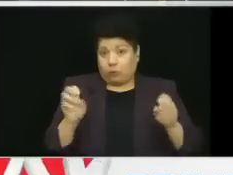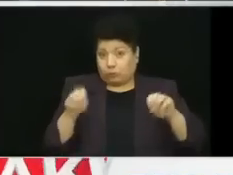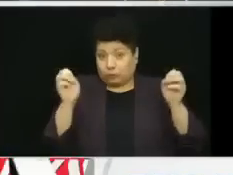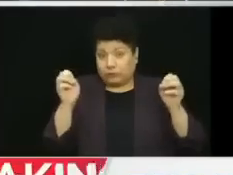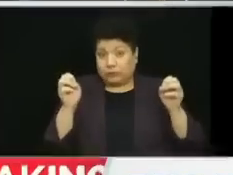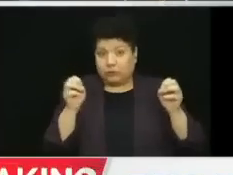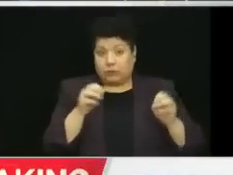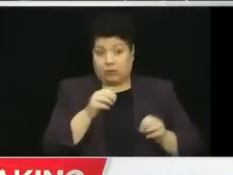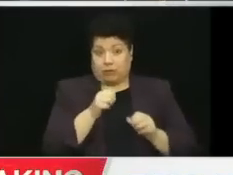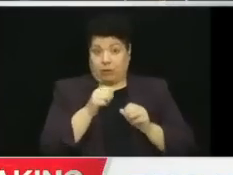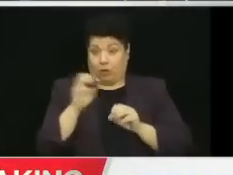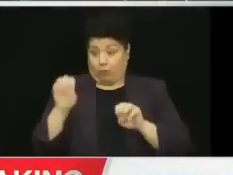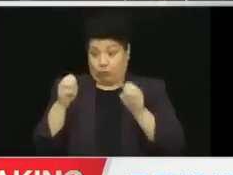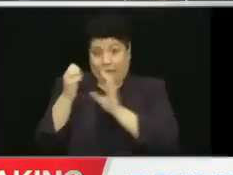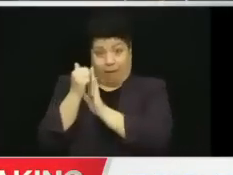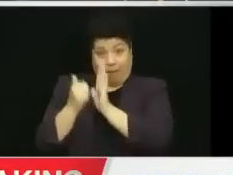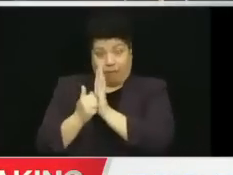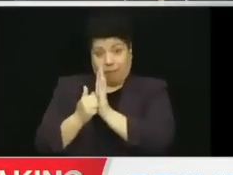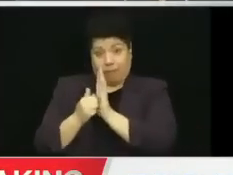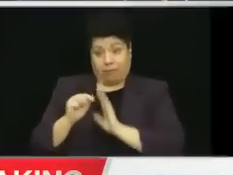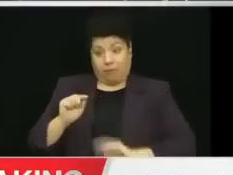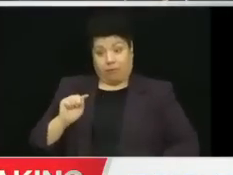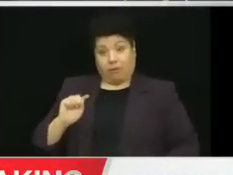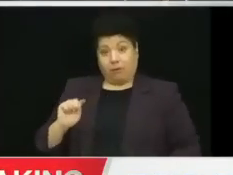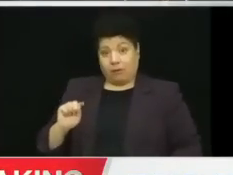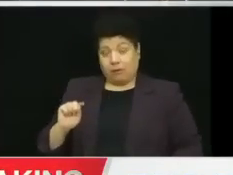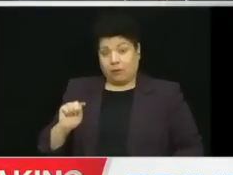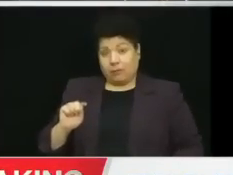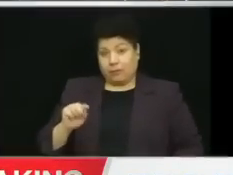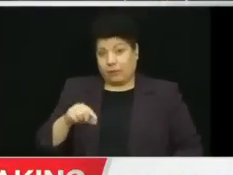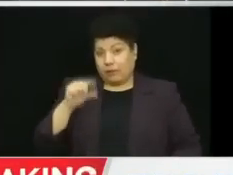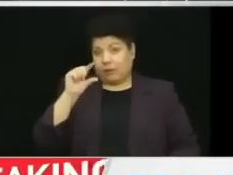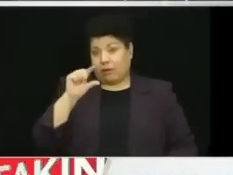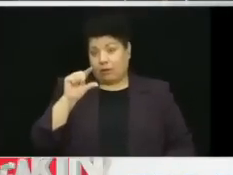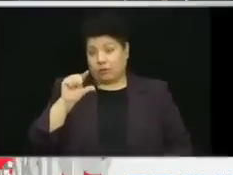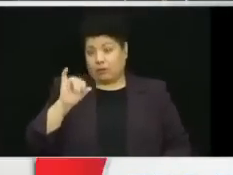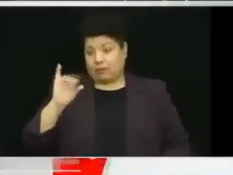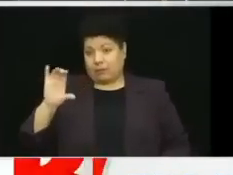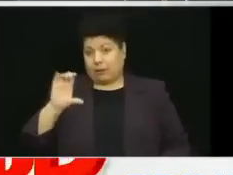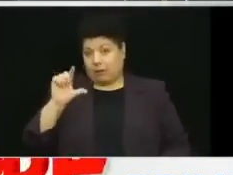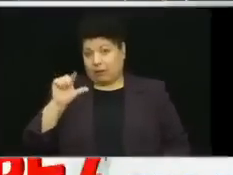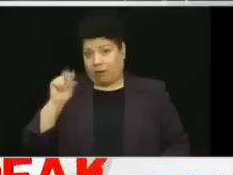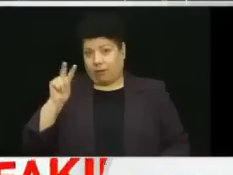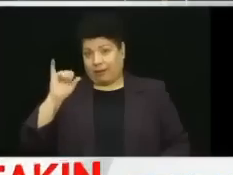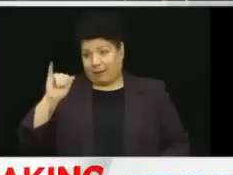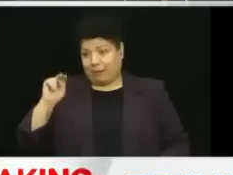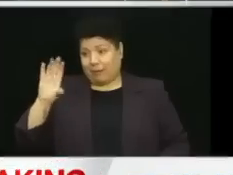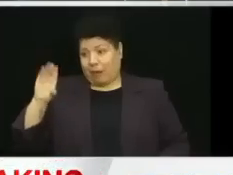SUFFICIENT TO INVOKE THE EMERGENCY MEASURES ACT.